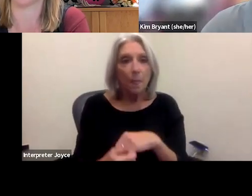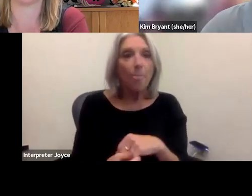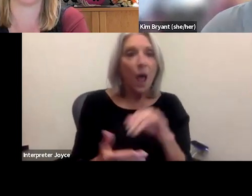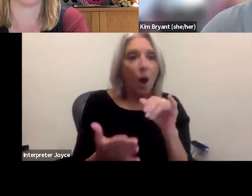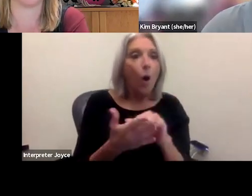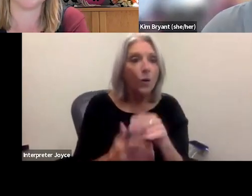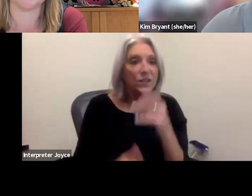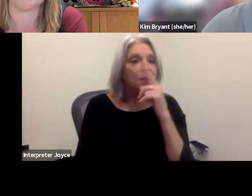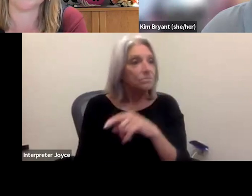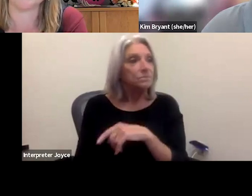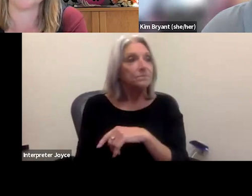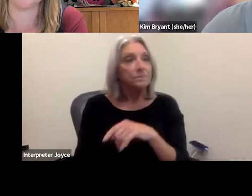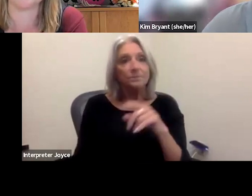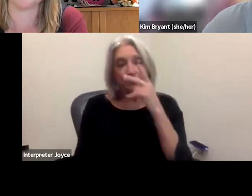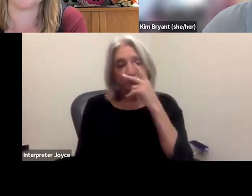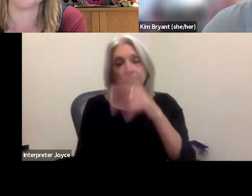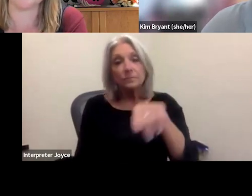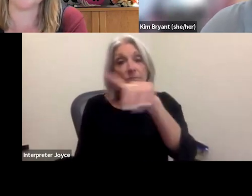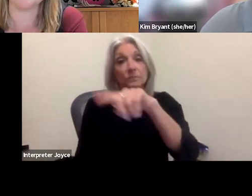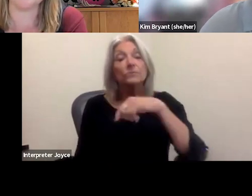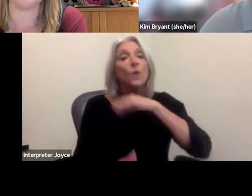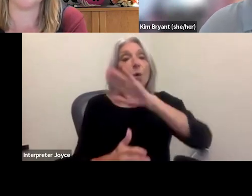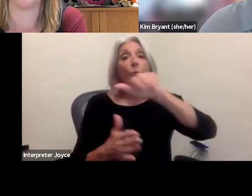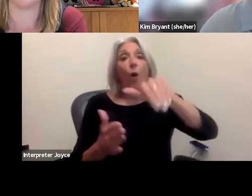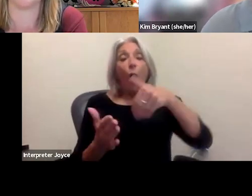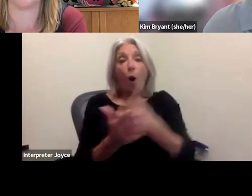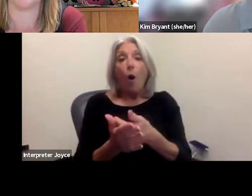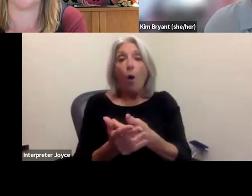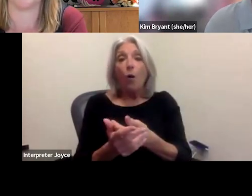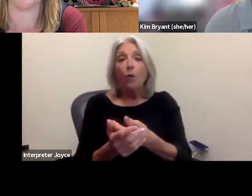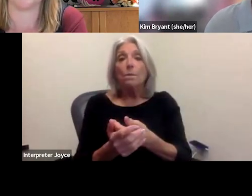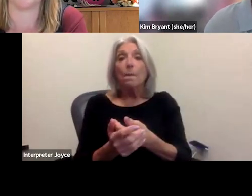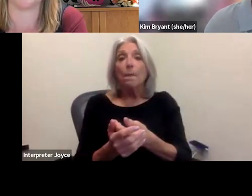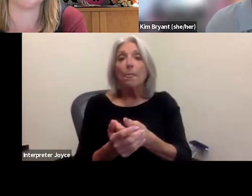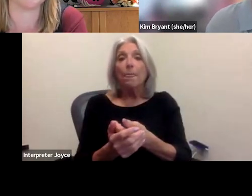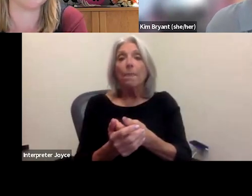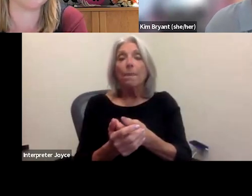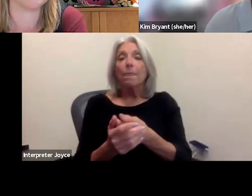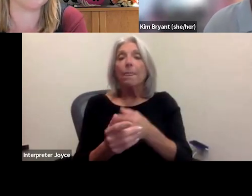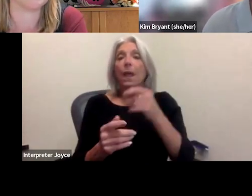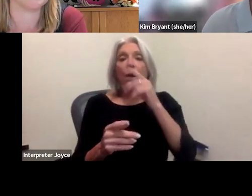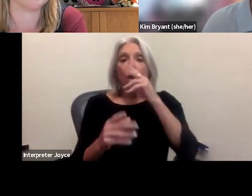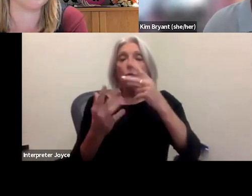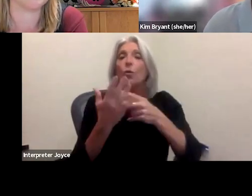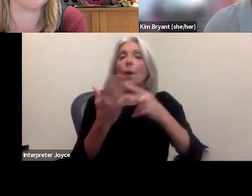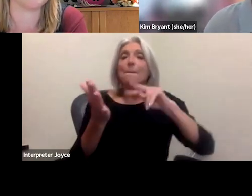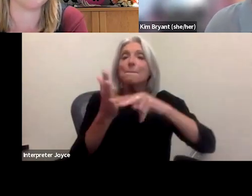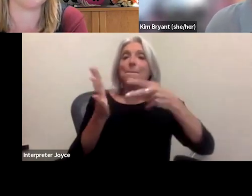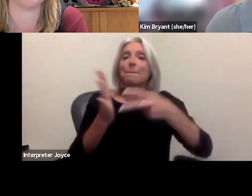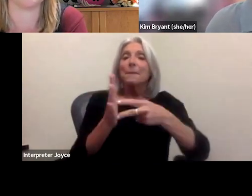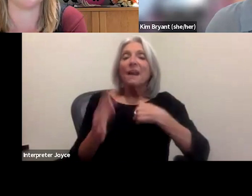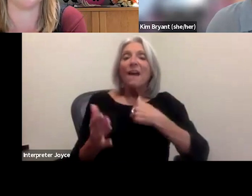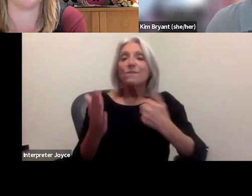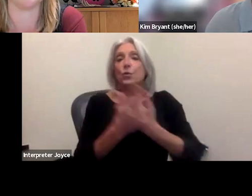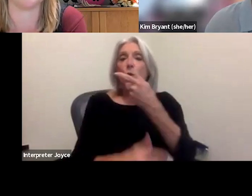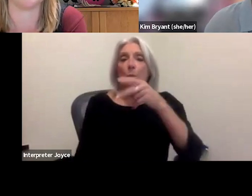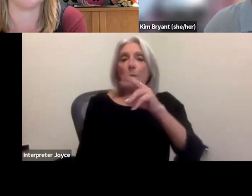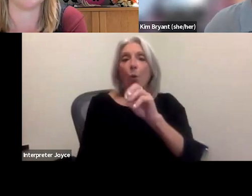And we were all remote looking at a prototype for a new Firefox feature for profile management.